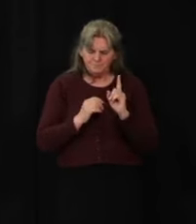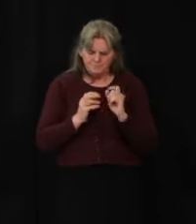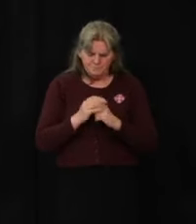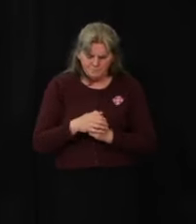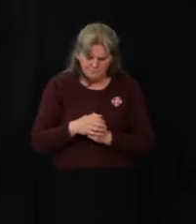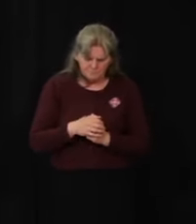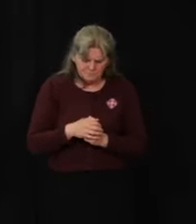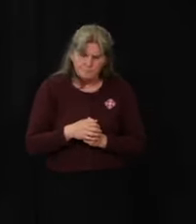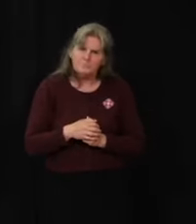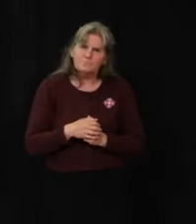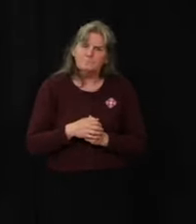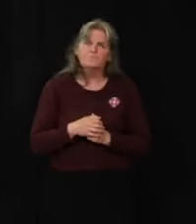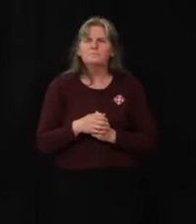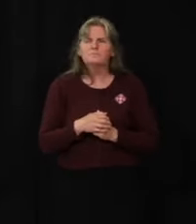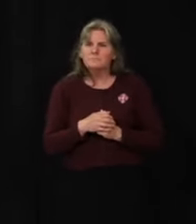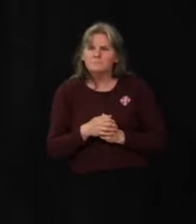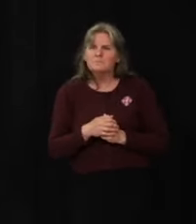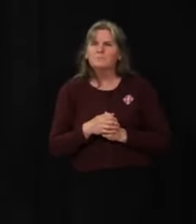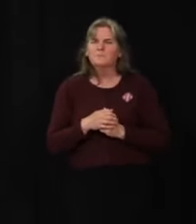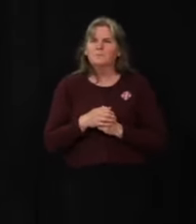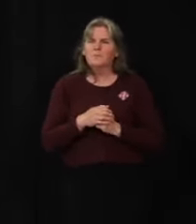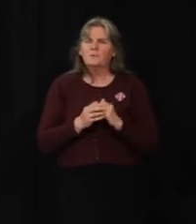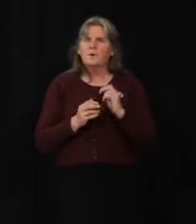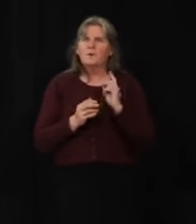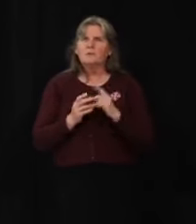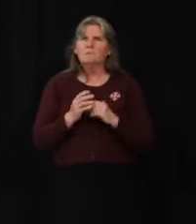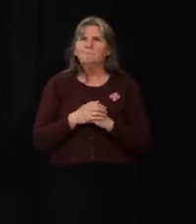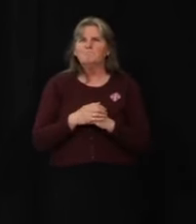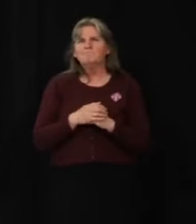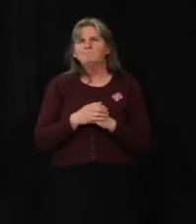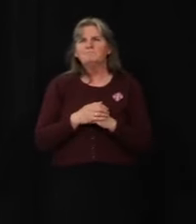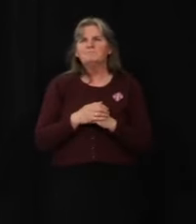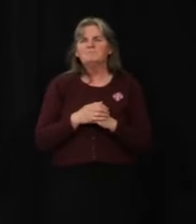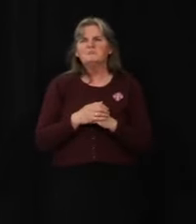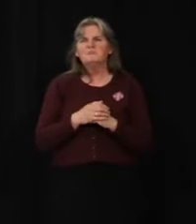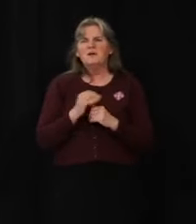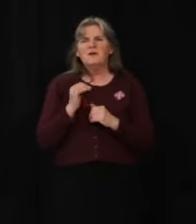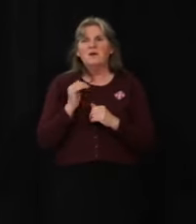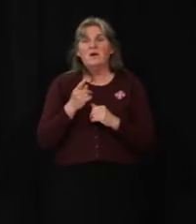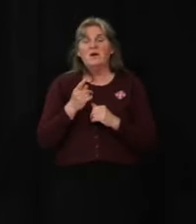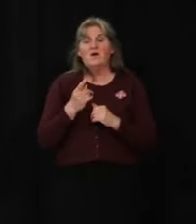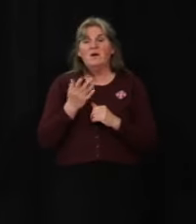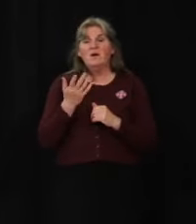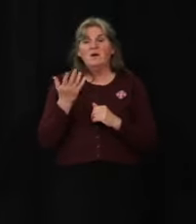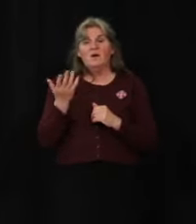outbreak that might really bring the public health work up to